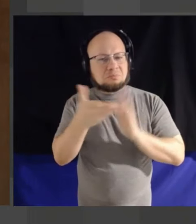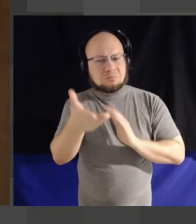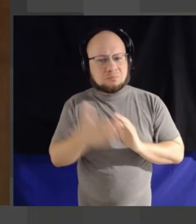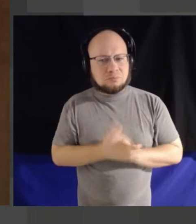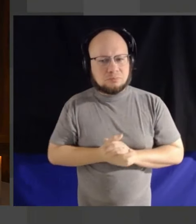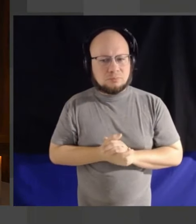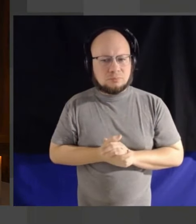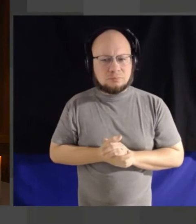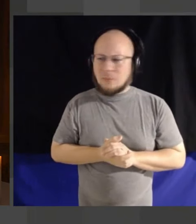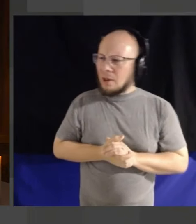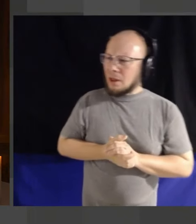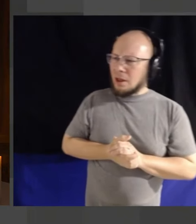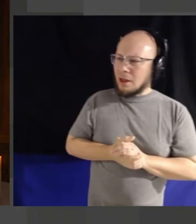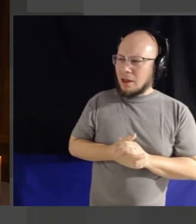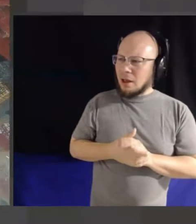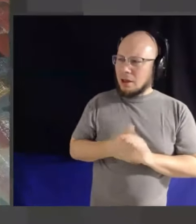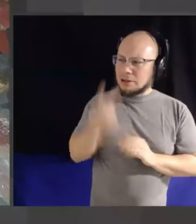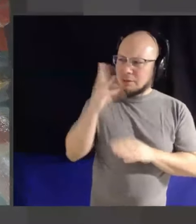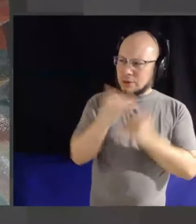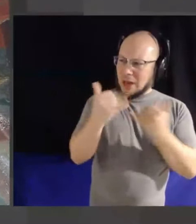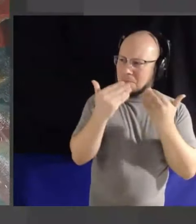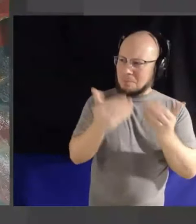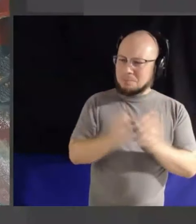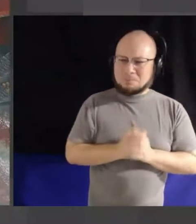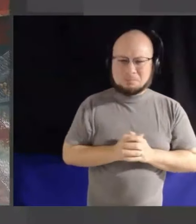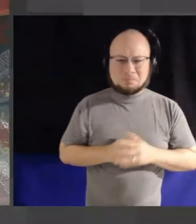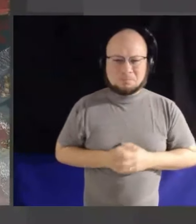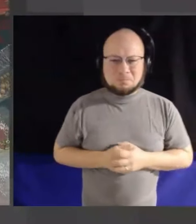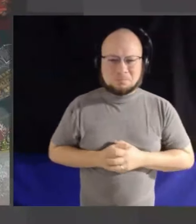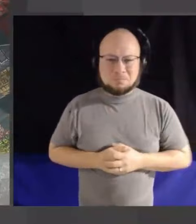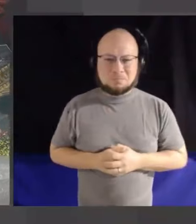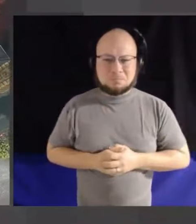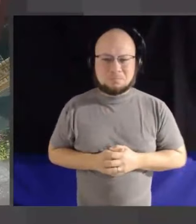BUT I THINK WE SHOULD LOOK AT THE VIDEO. WAIT.